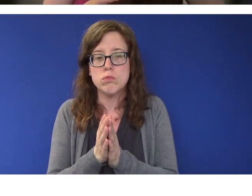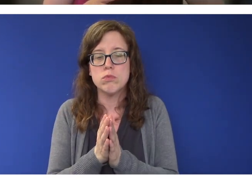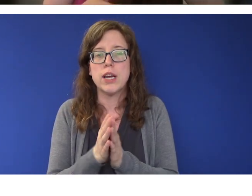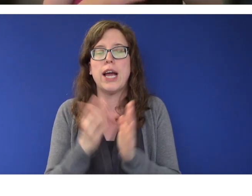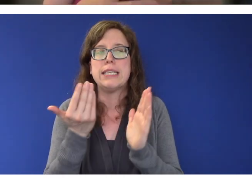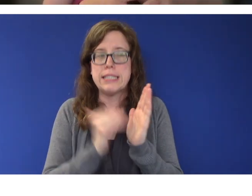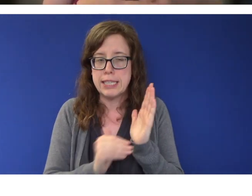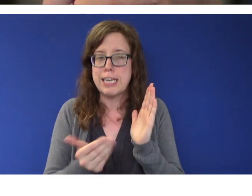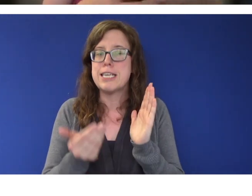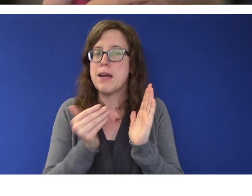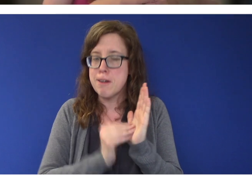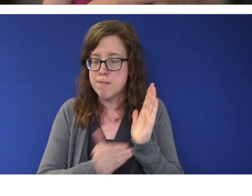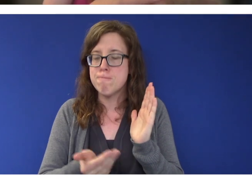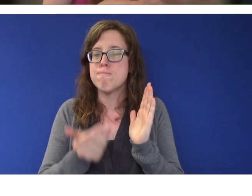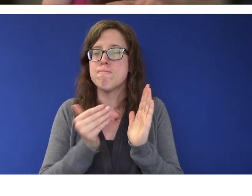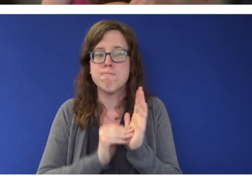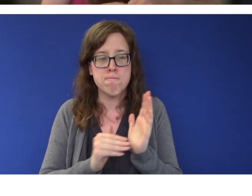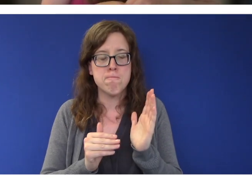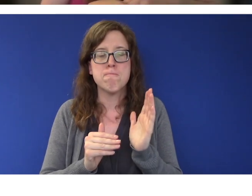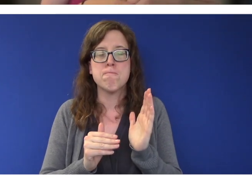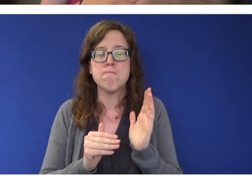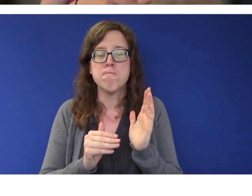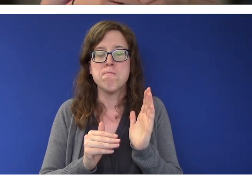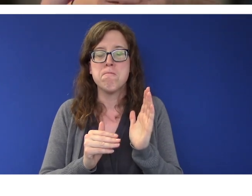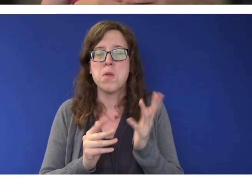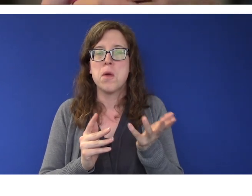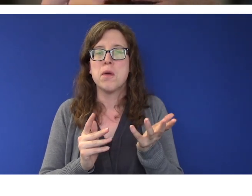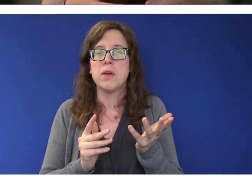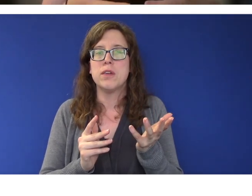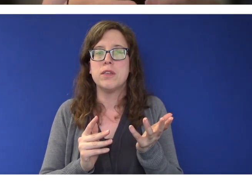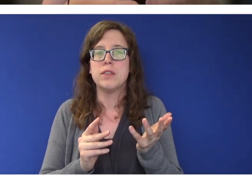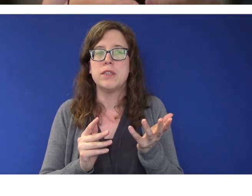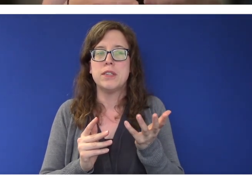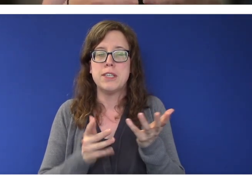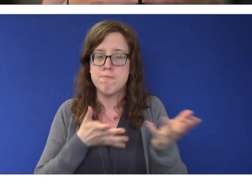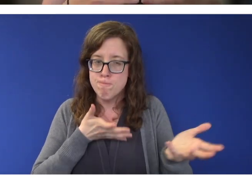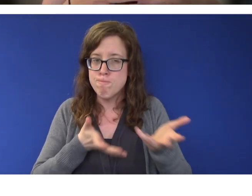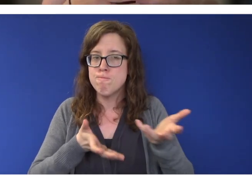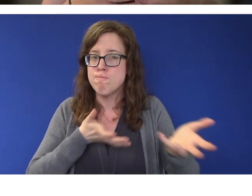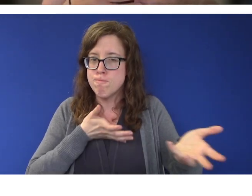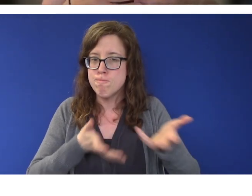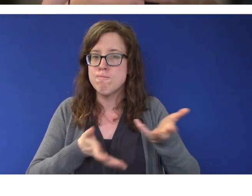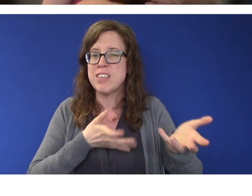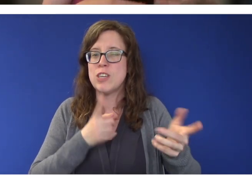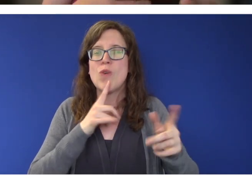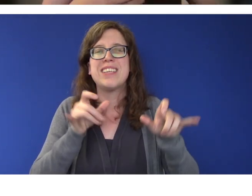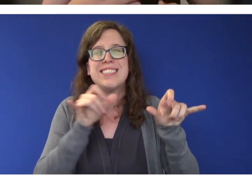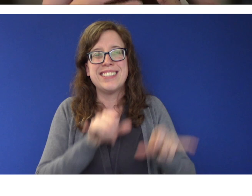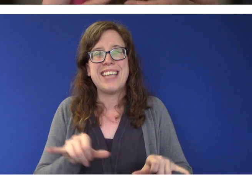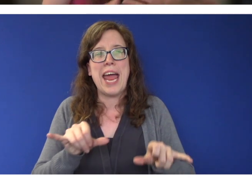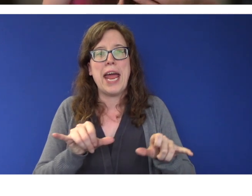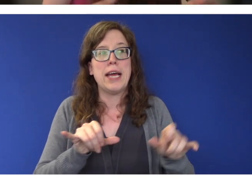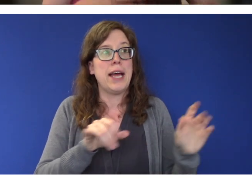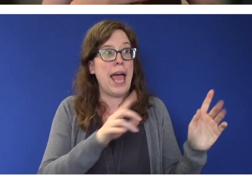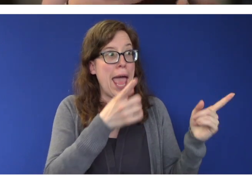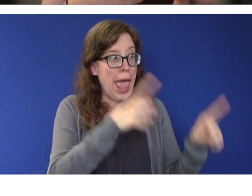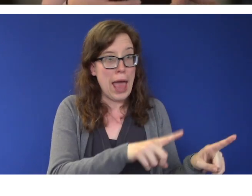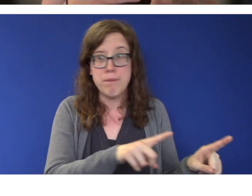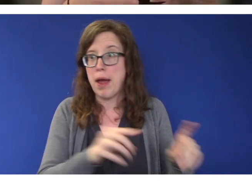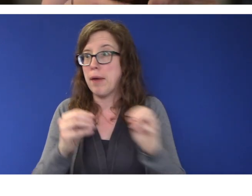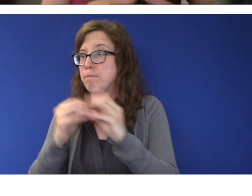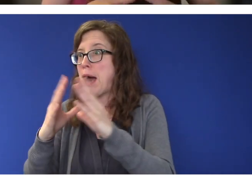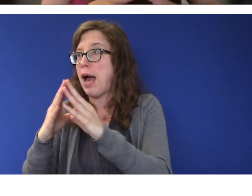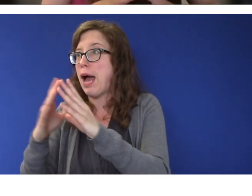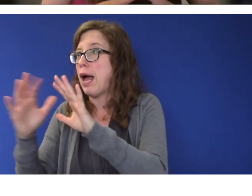And time and time and time after time, you know, it kind of played out the same way. And finally